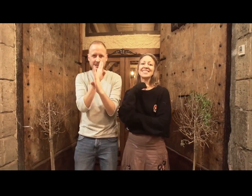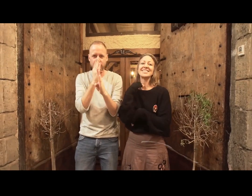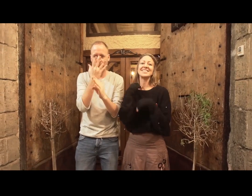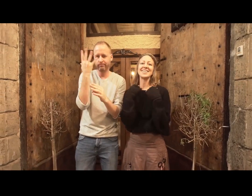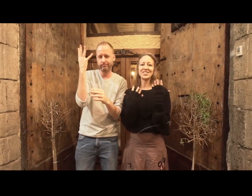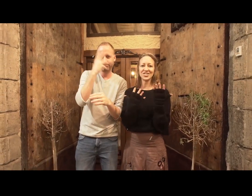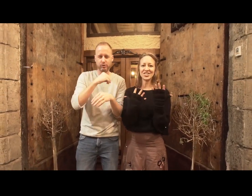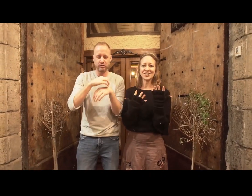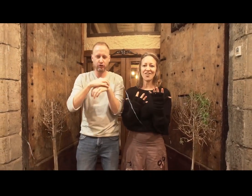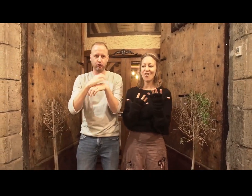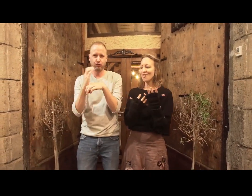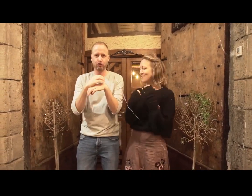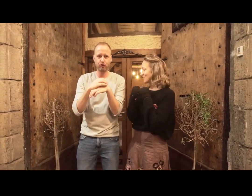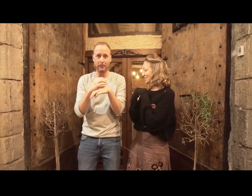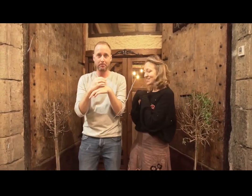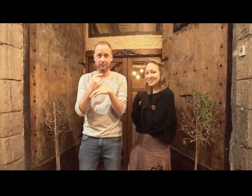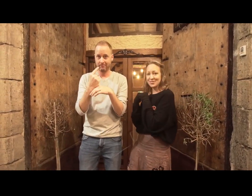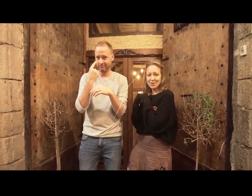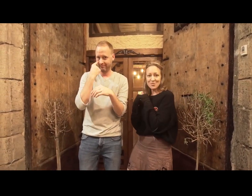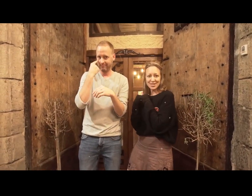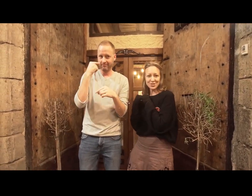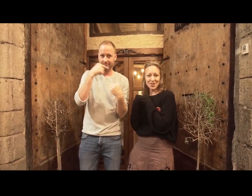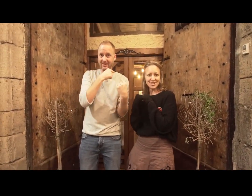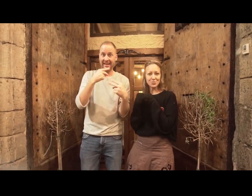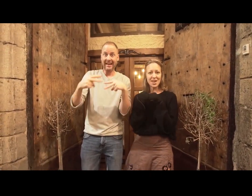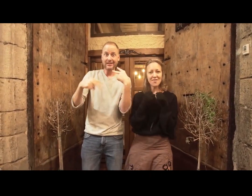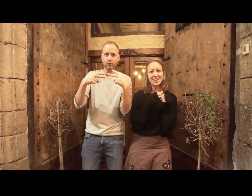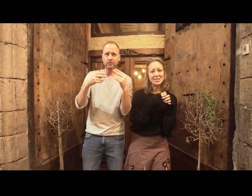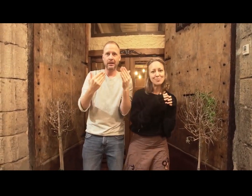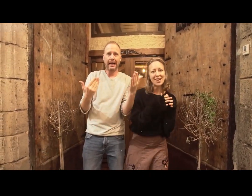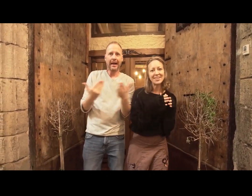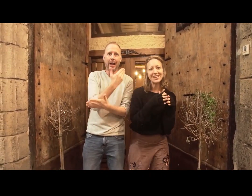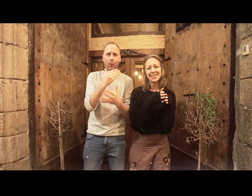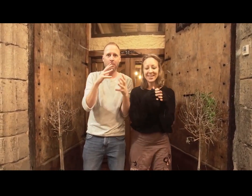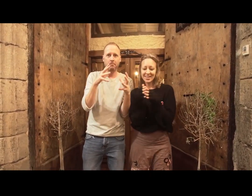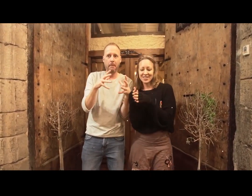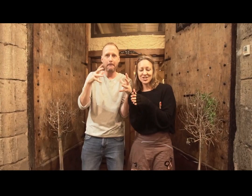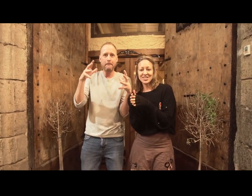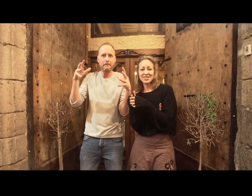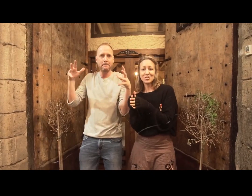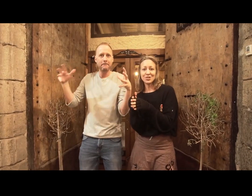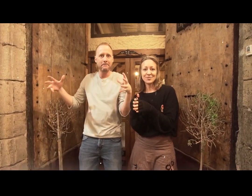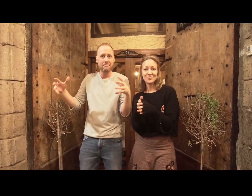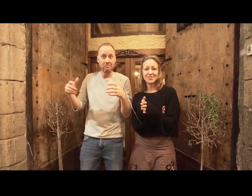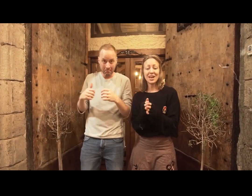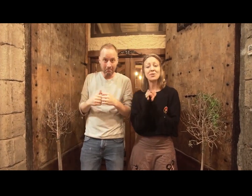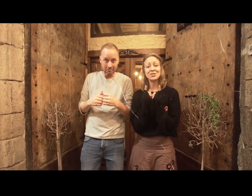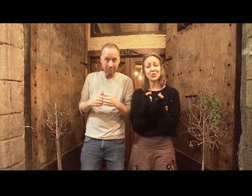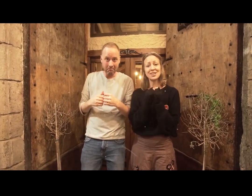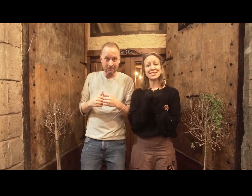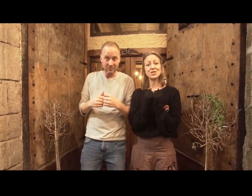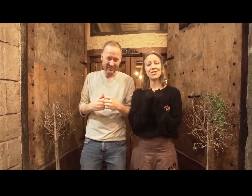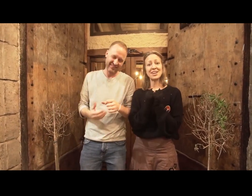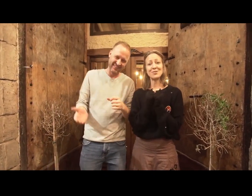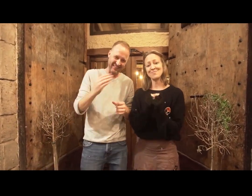and that is the extension of the restaurant! We have expanded just next door, and we're going to show you the extension right now!